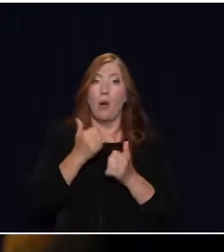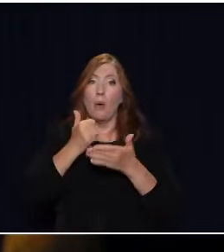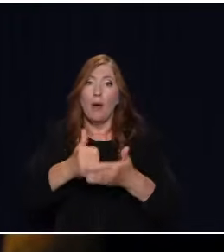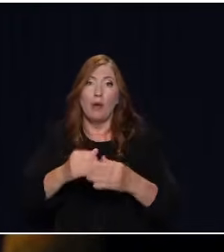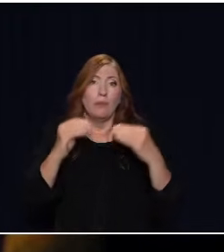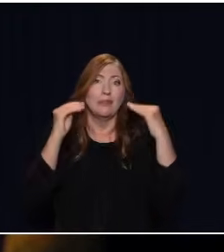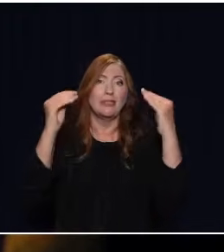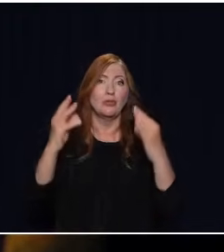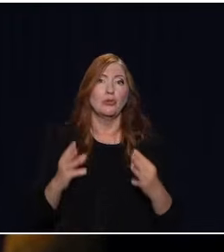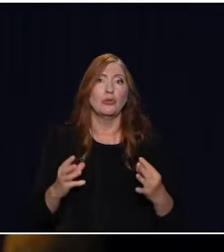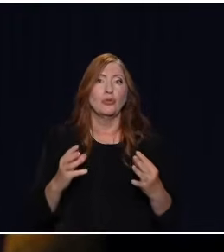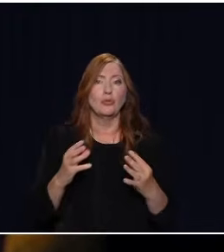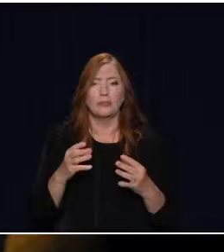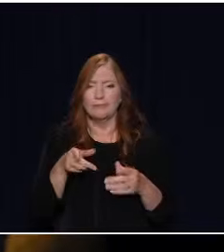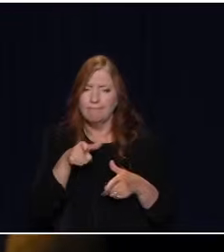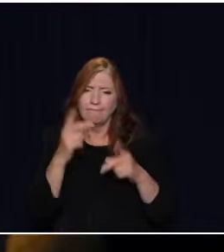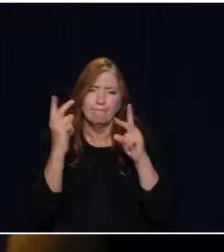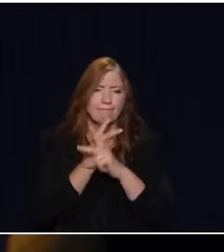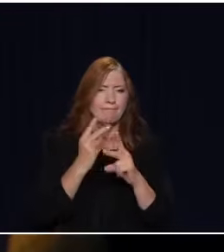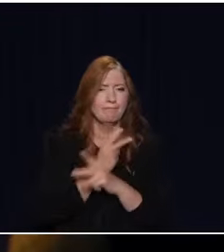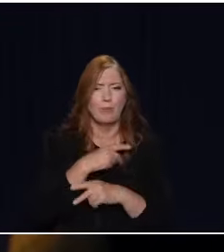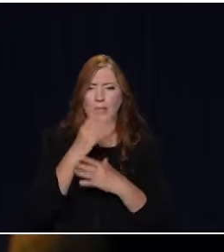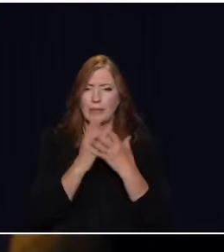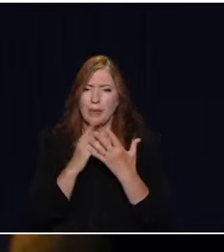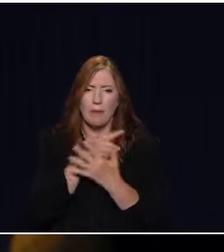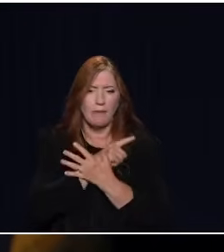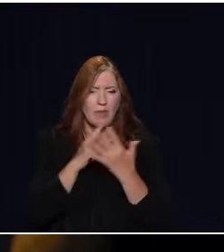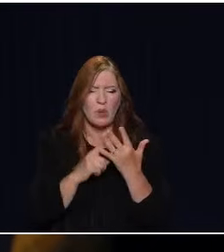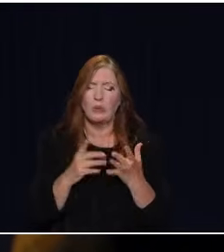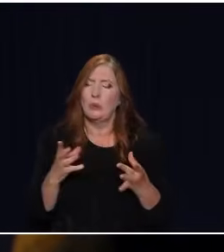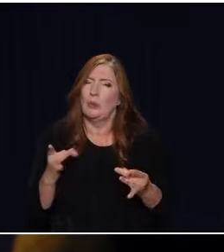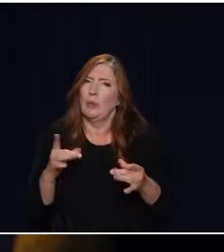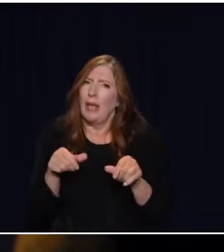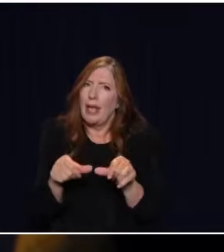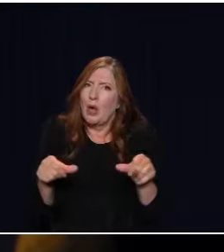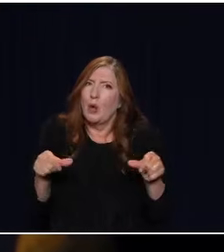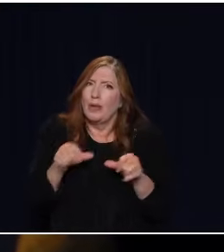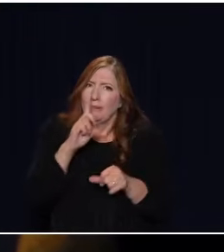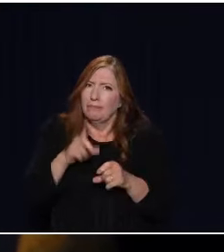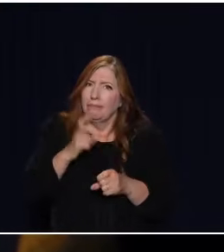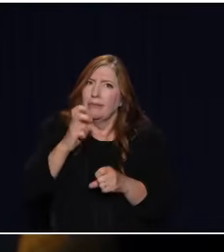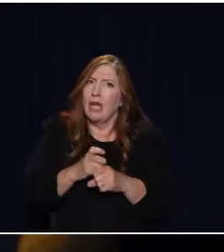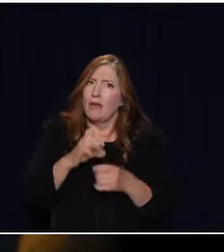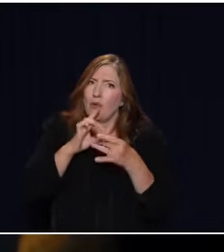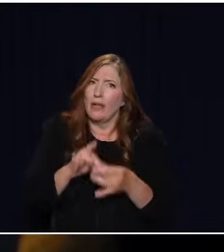COUNTY SUPERINTENDENT HAS SOME WONDERFUL IDEAS ON HOW TO HELP